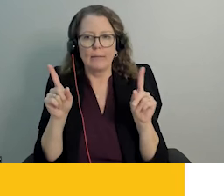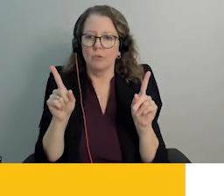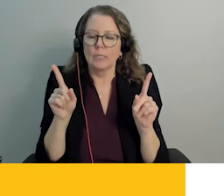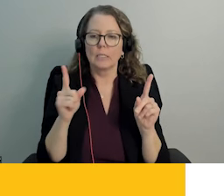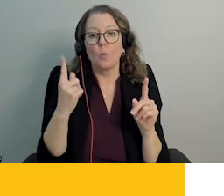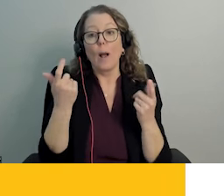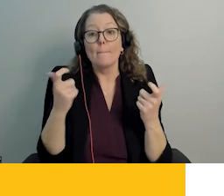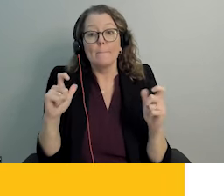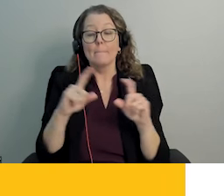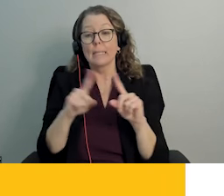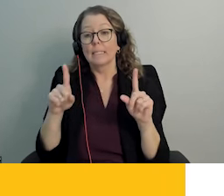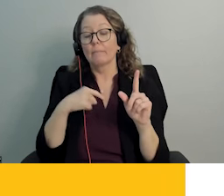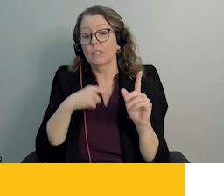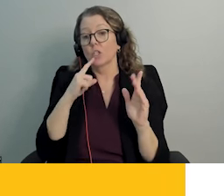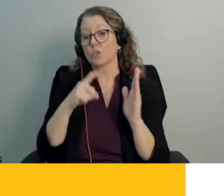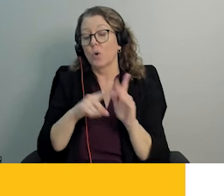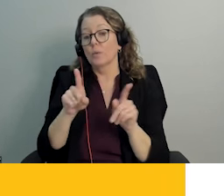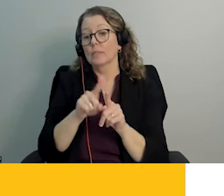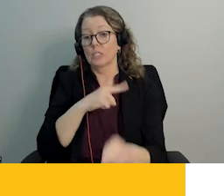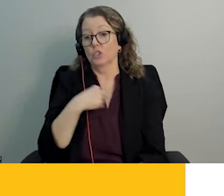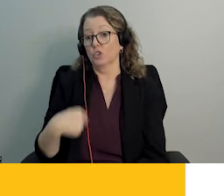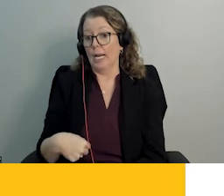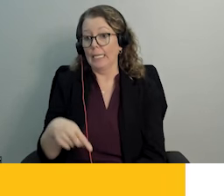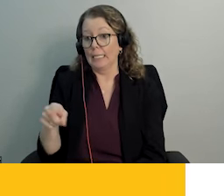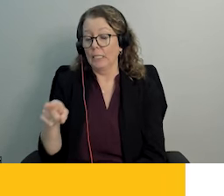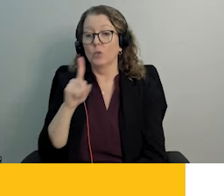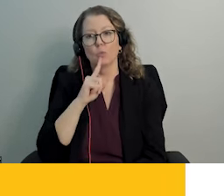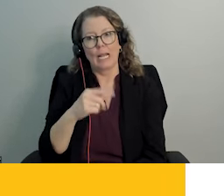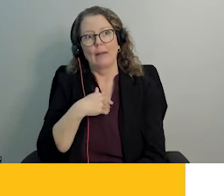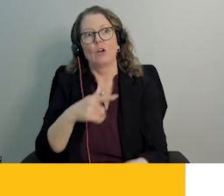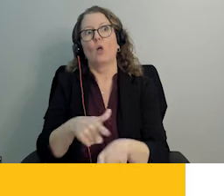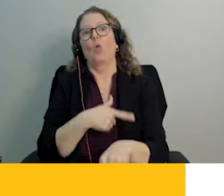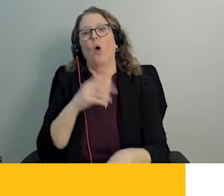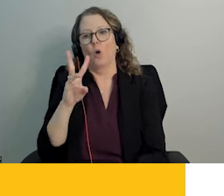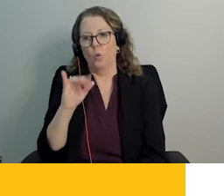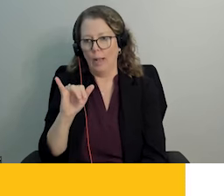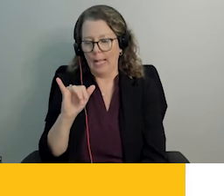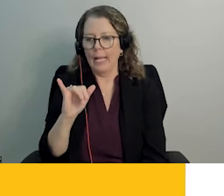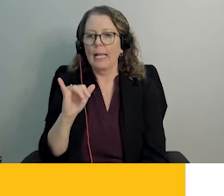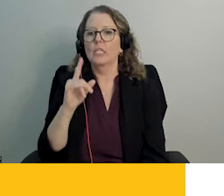I am thinking of China really has a long way to go to acknowledge mental health disabilities